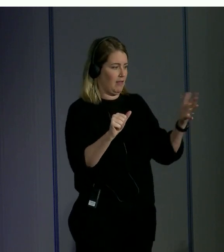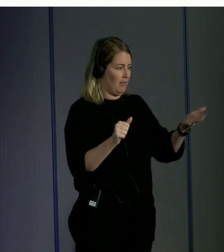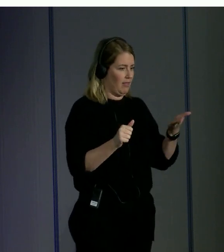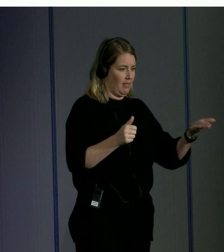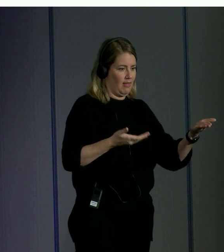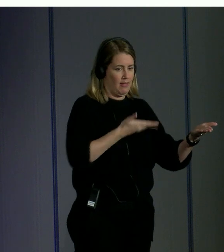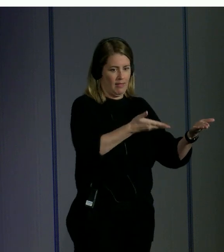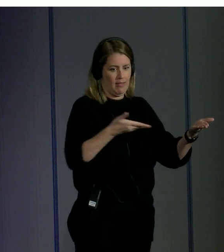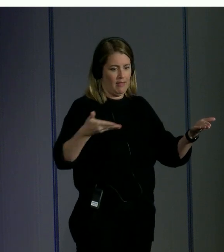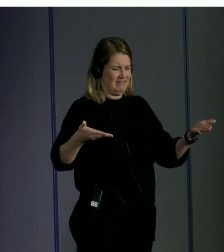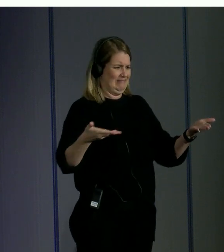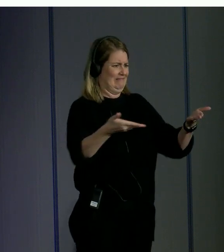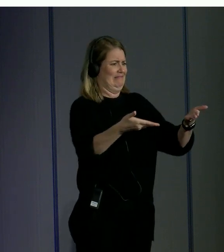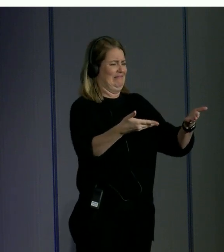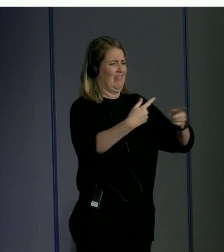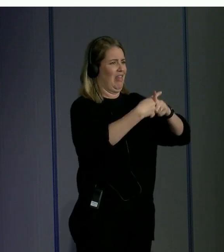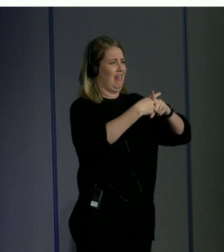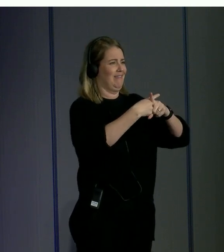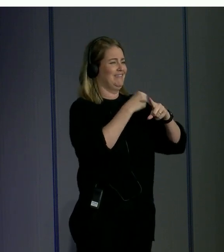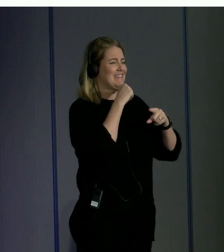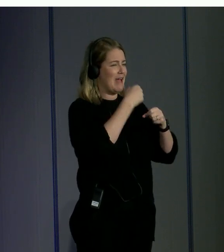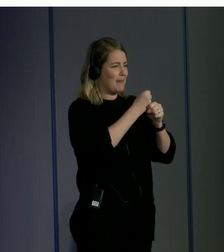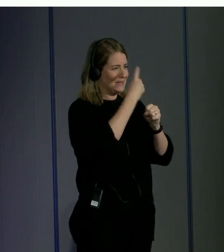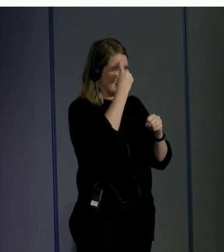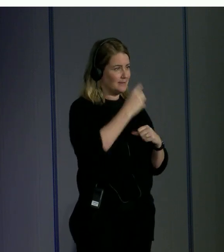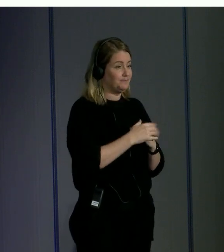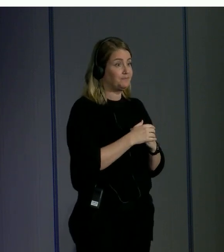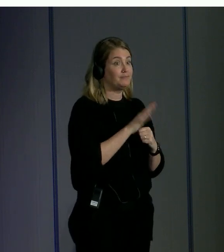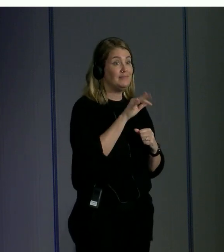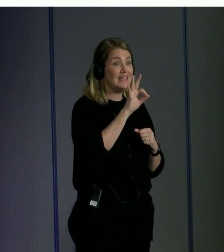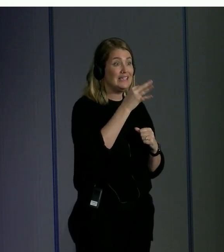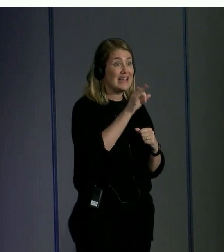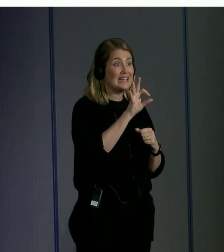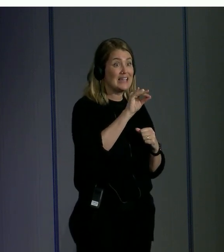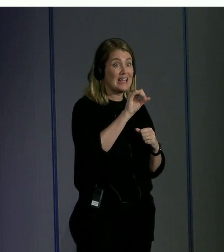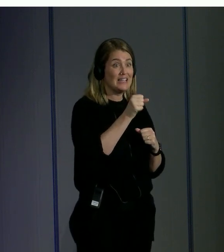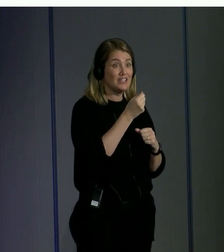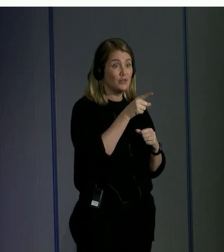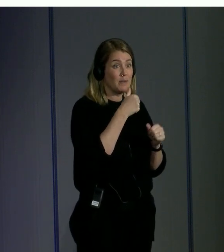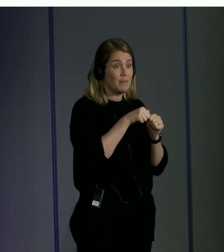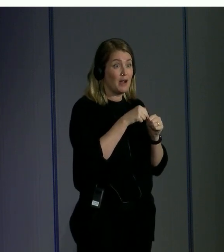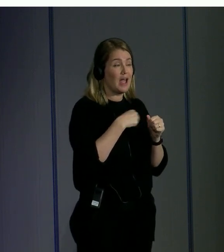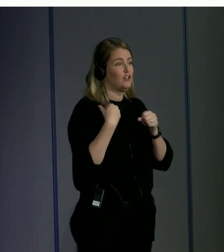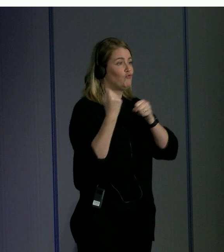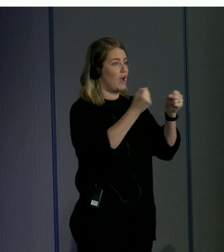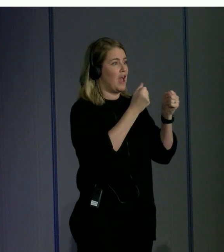It's just not something that makes sense. In fact, in the '90s, I remember driving around with my parents.